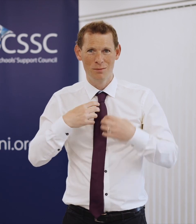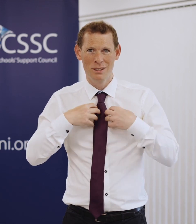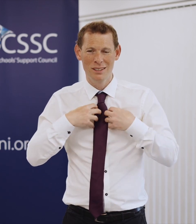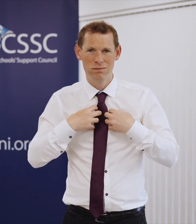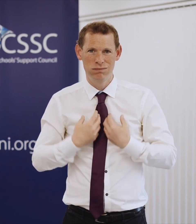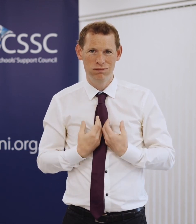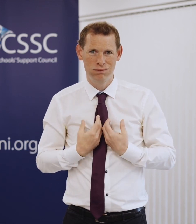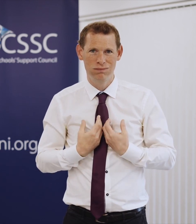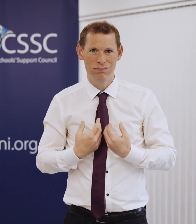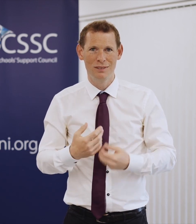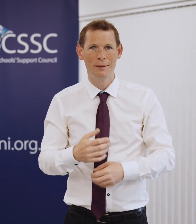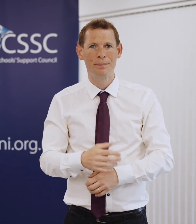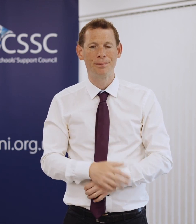I'm tired.